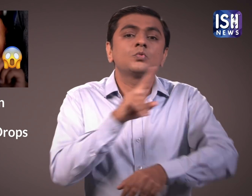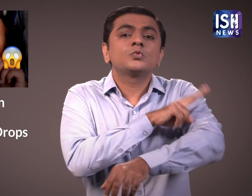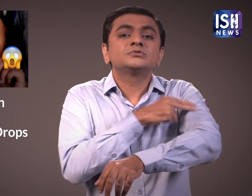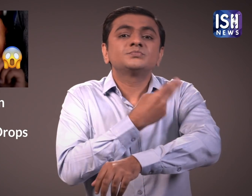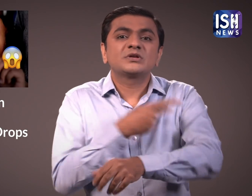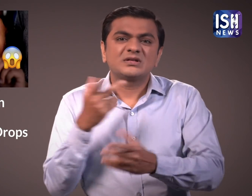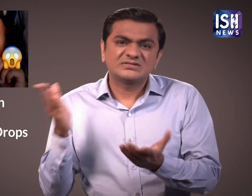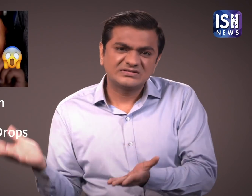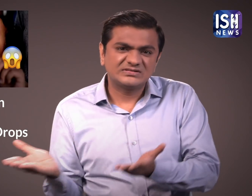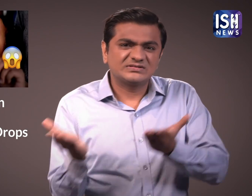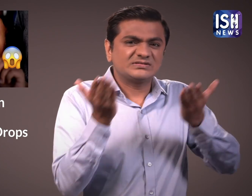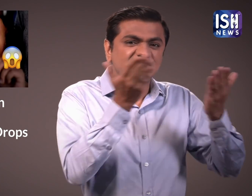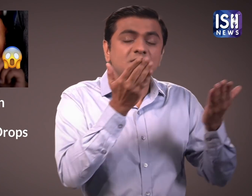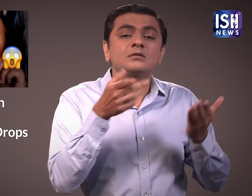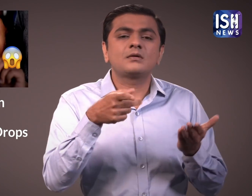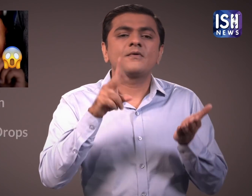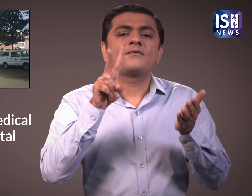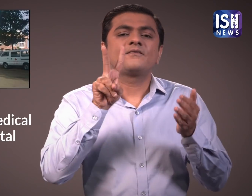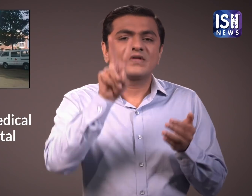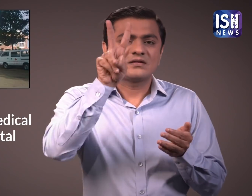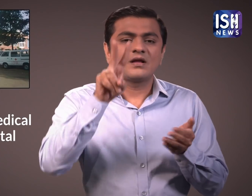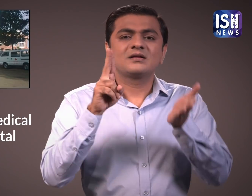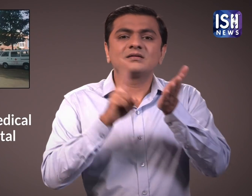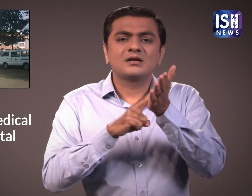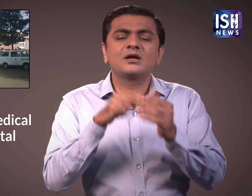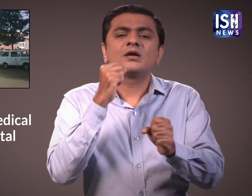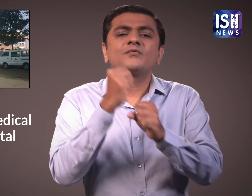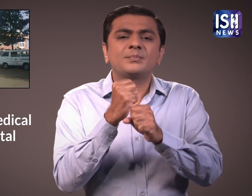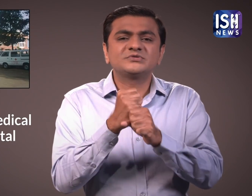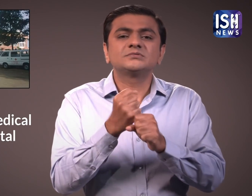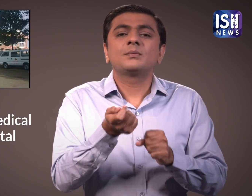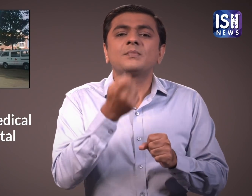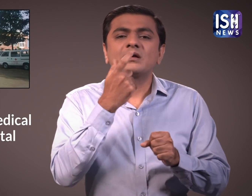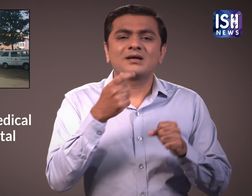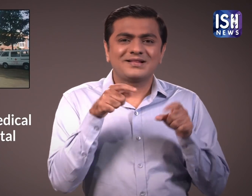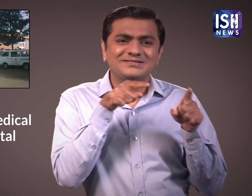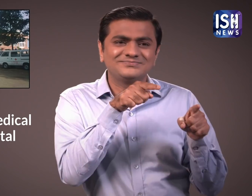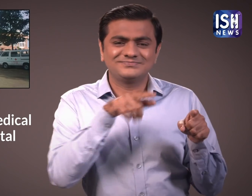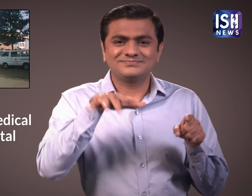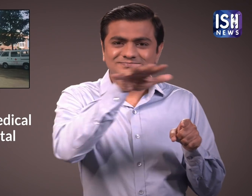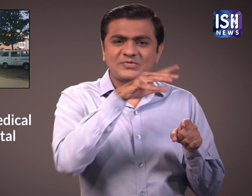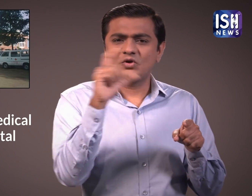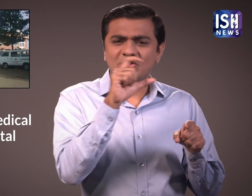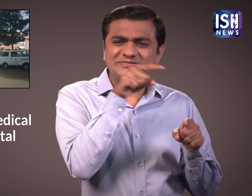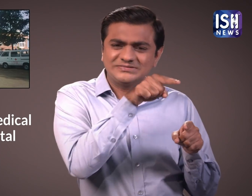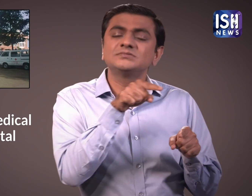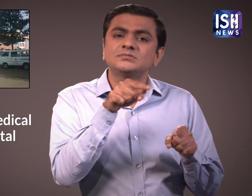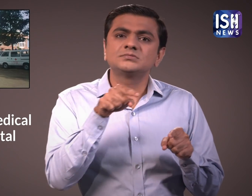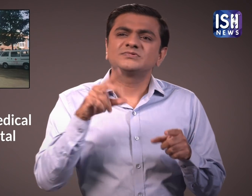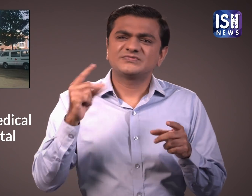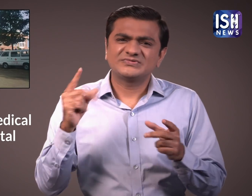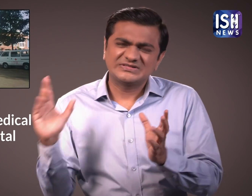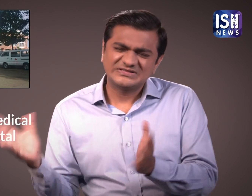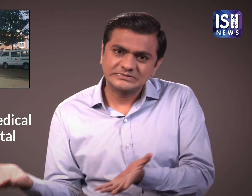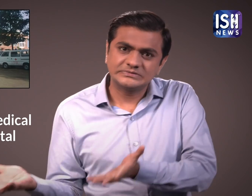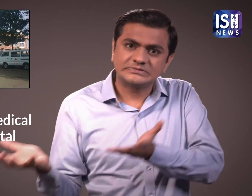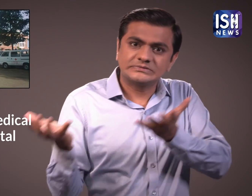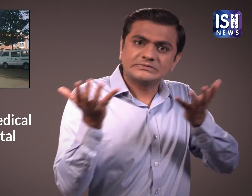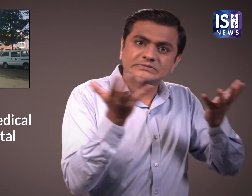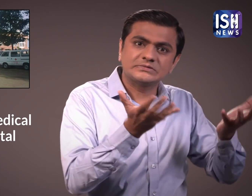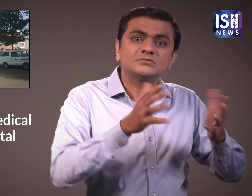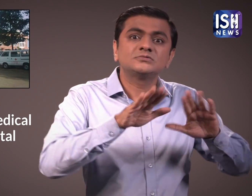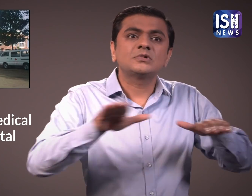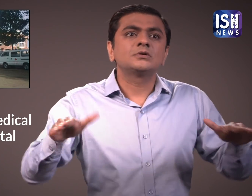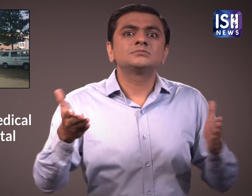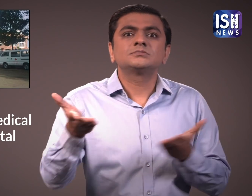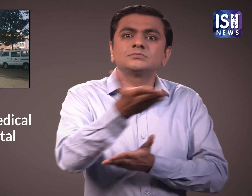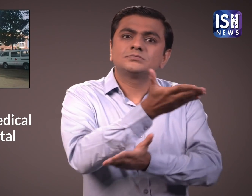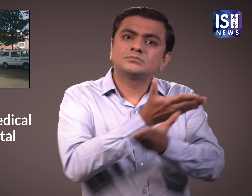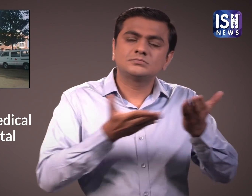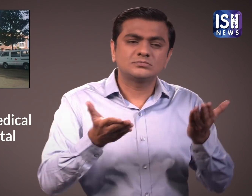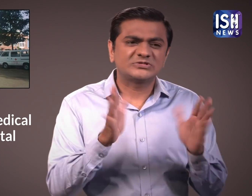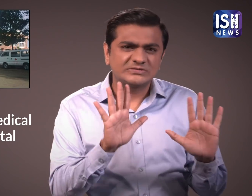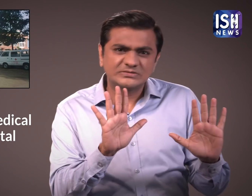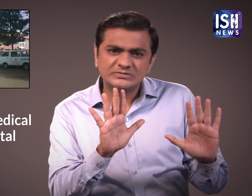All the children, were rushed to the Vasantrao Naik Government Medical College & Hospital for treatment.